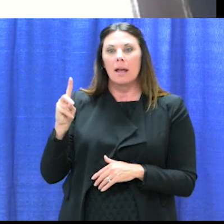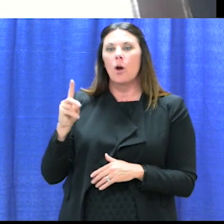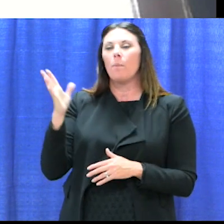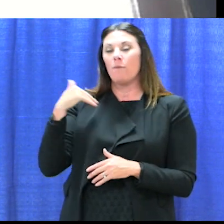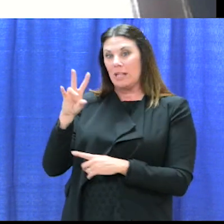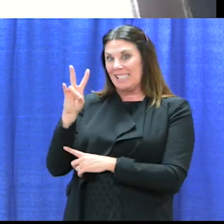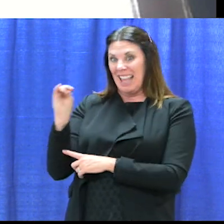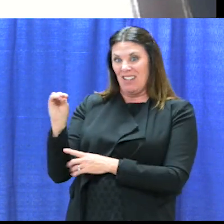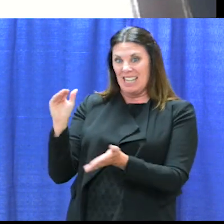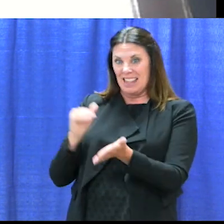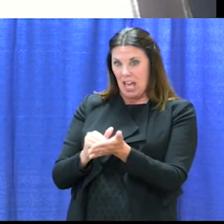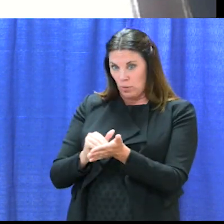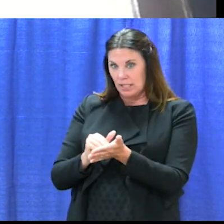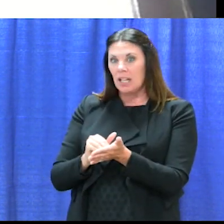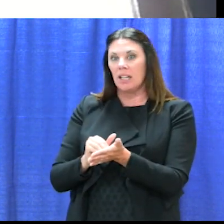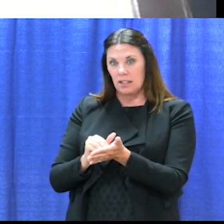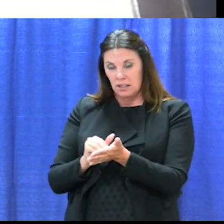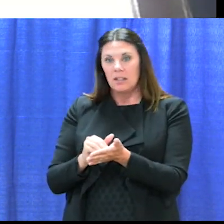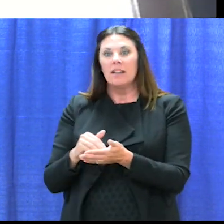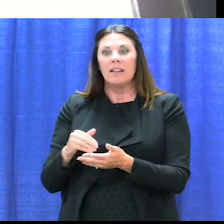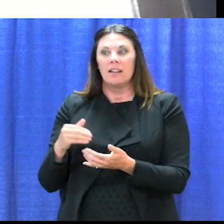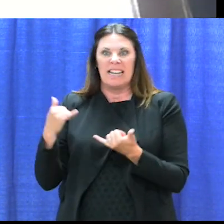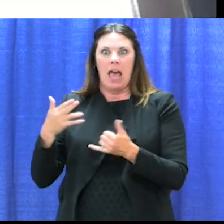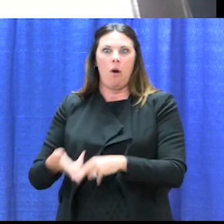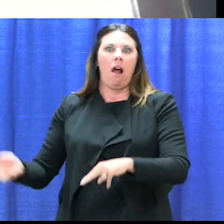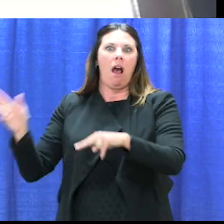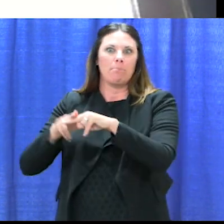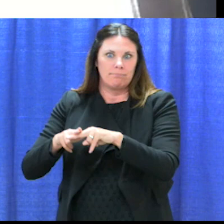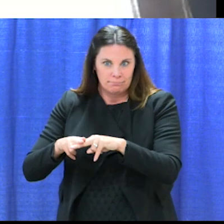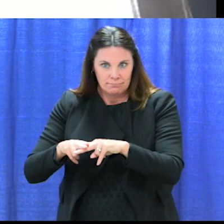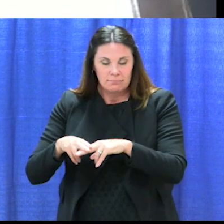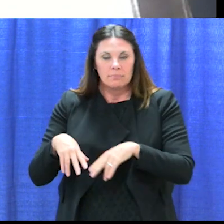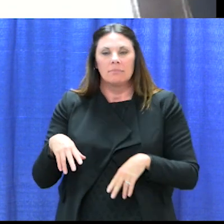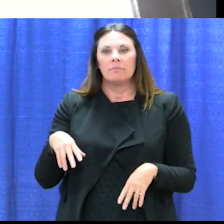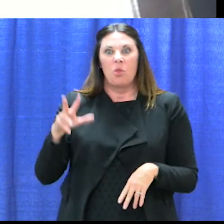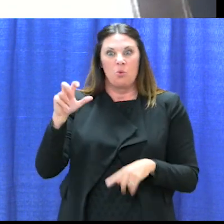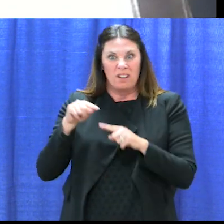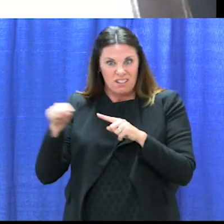within our footprint. And so we're very excited about those expansions.